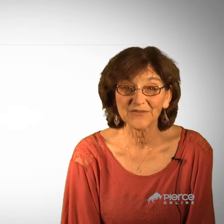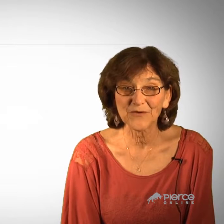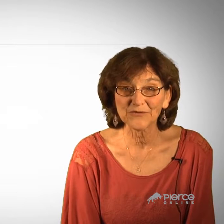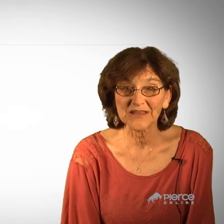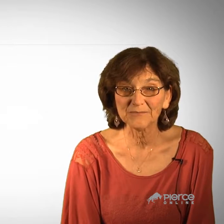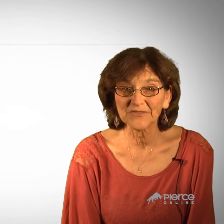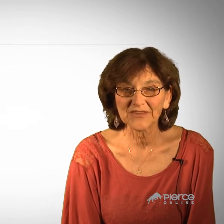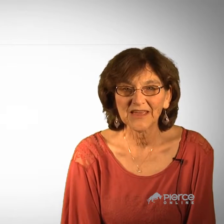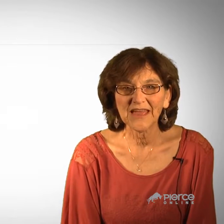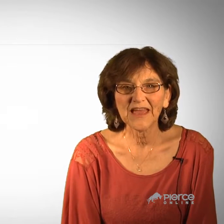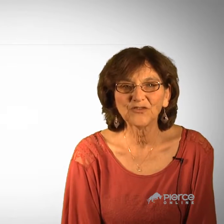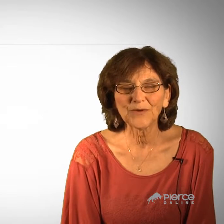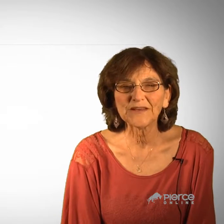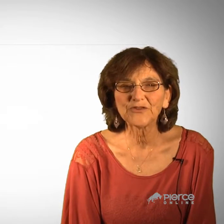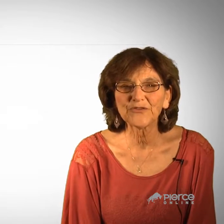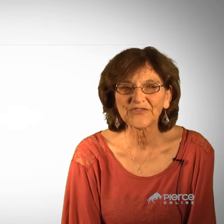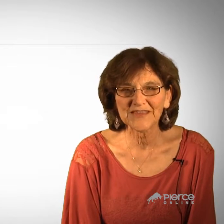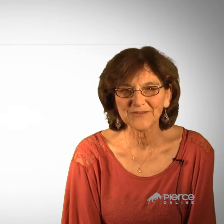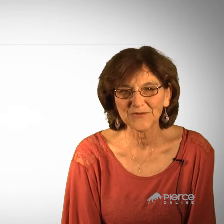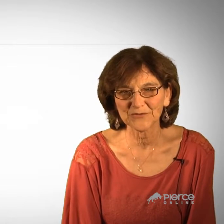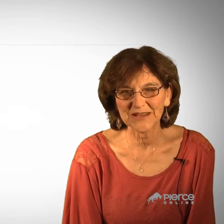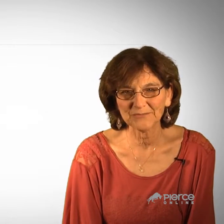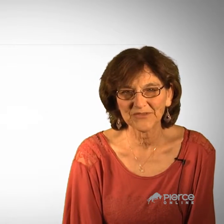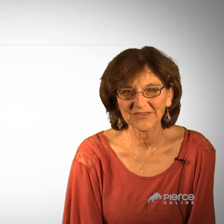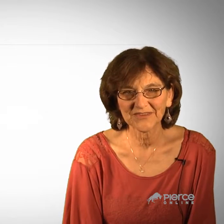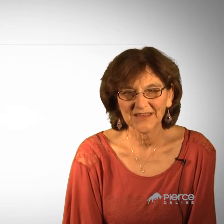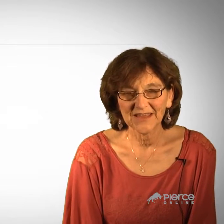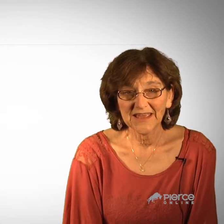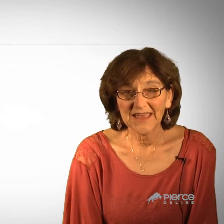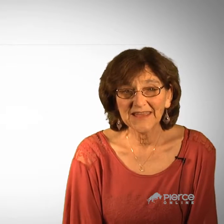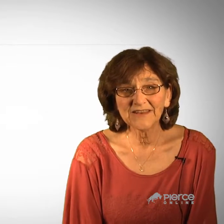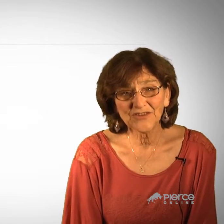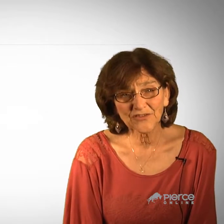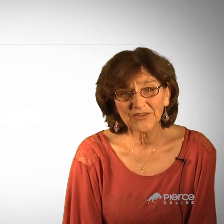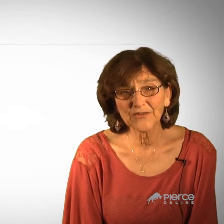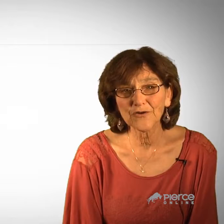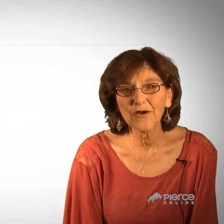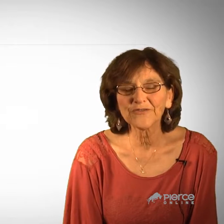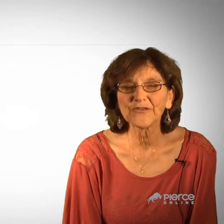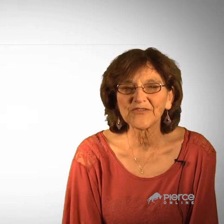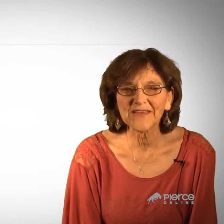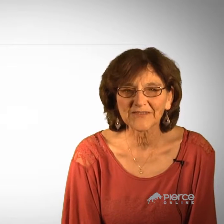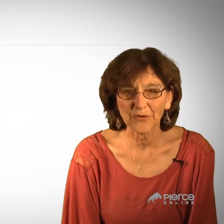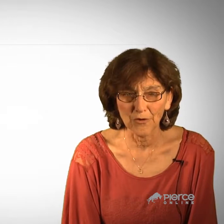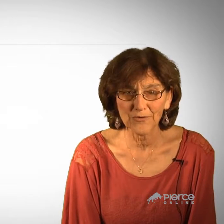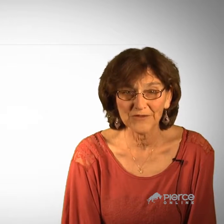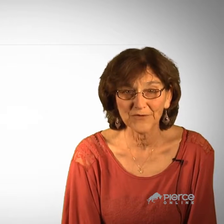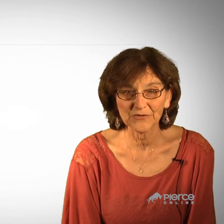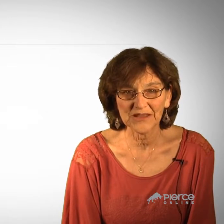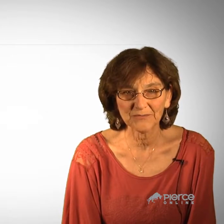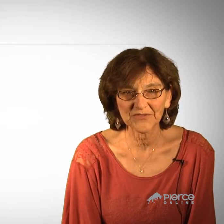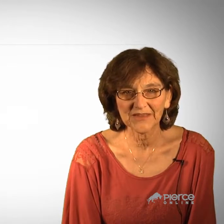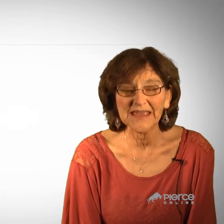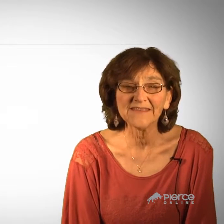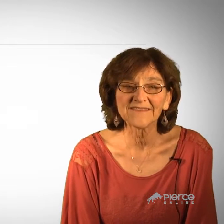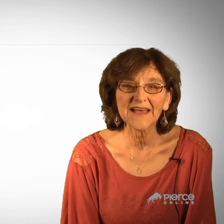phonemes, and 22 SIG phonemes. In addition, there are also 6 ORI phonemes--inside,